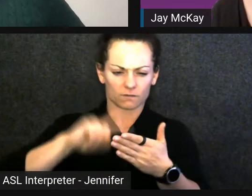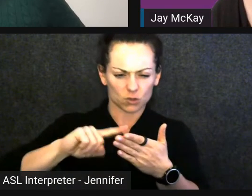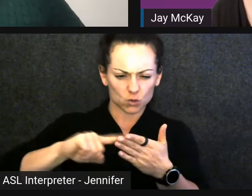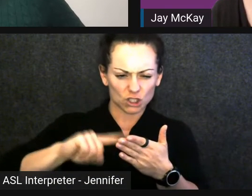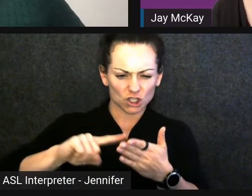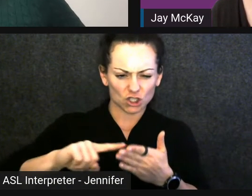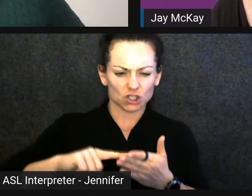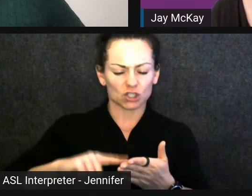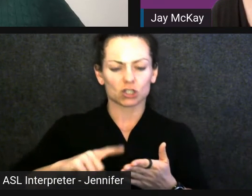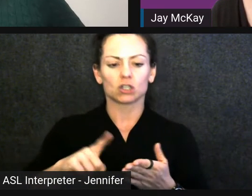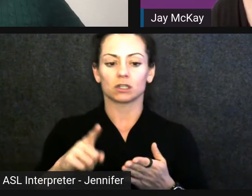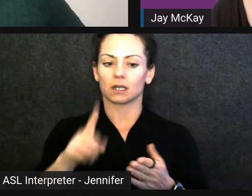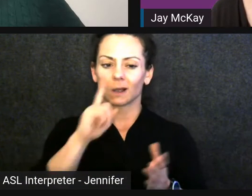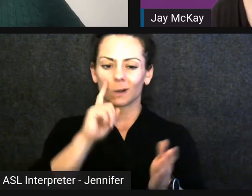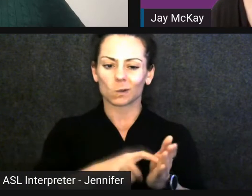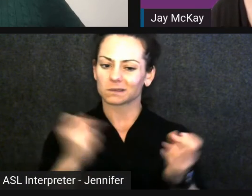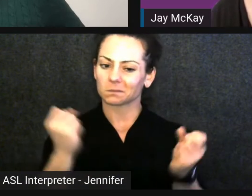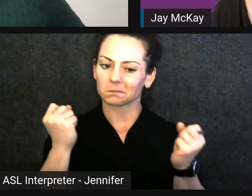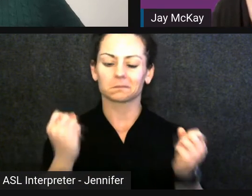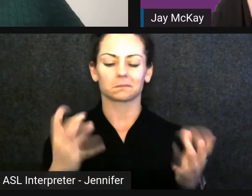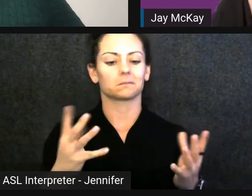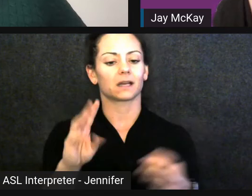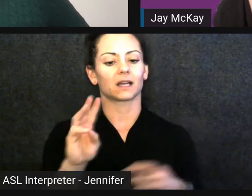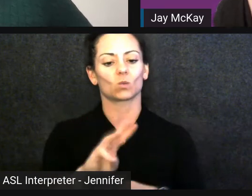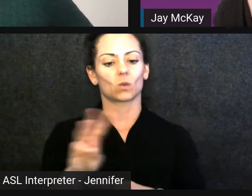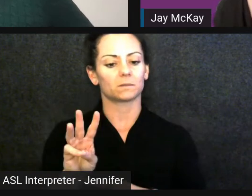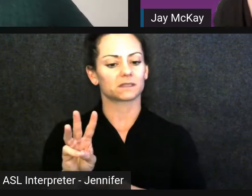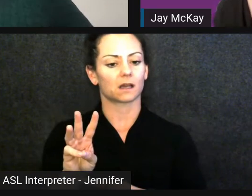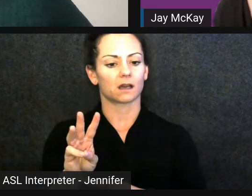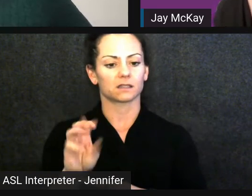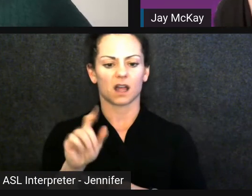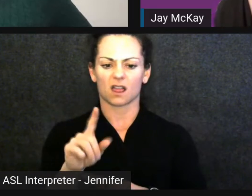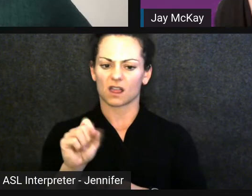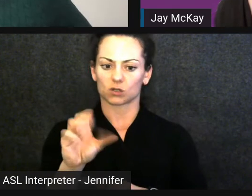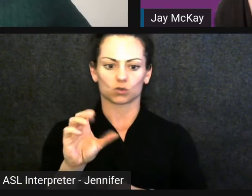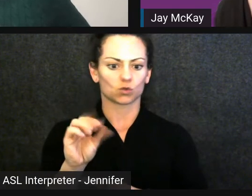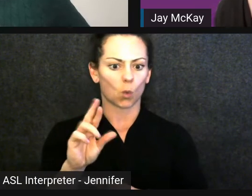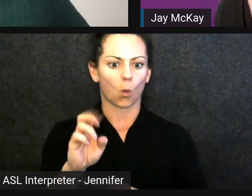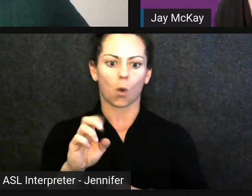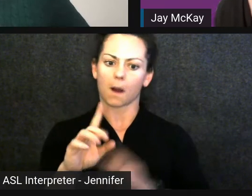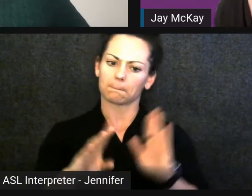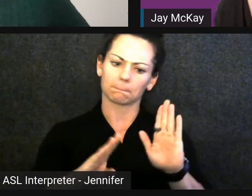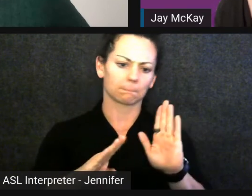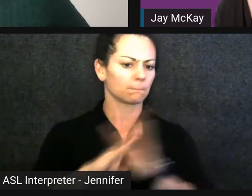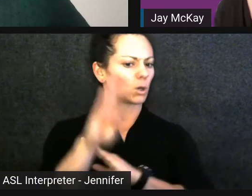which have tremendous scores, which have really great scores,